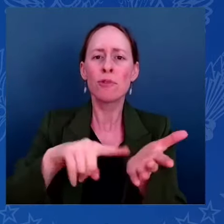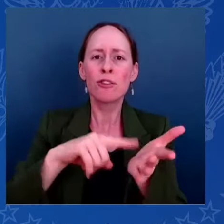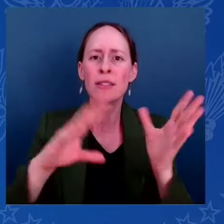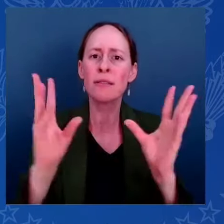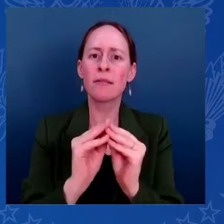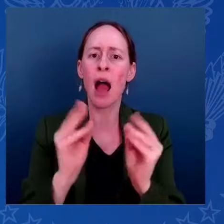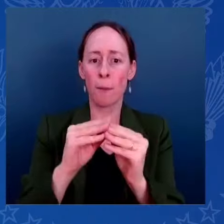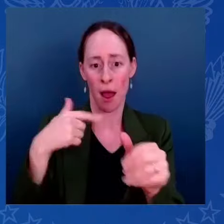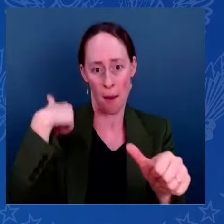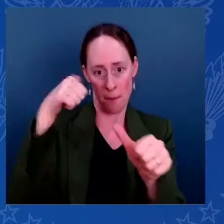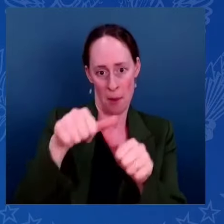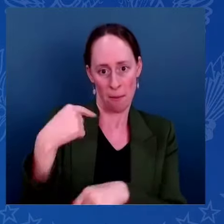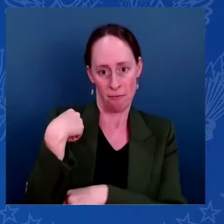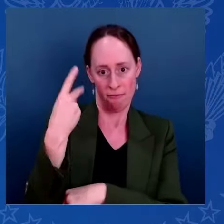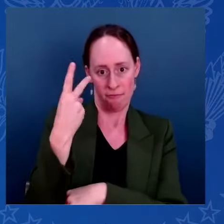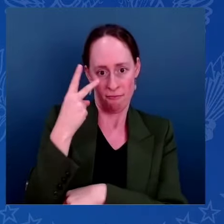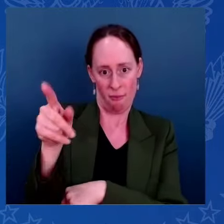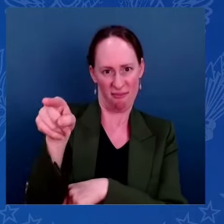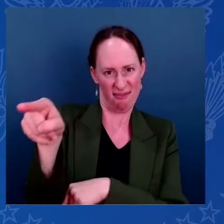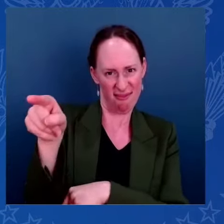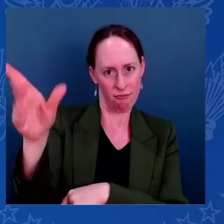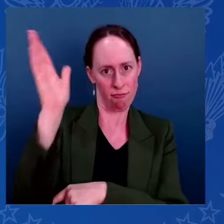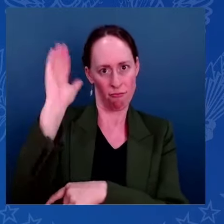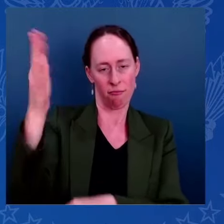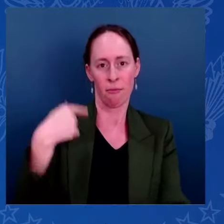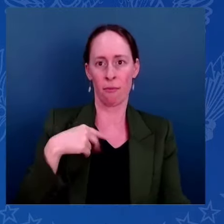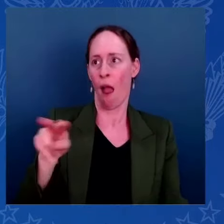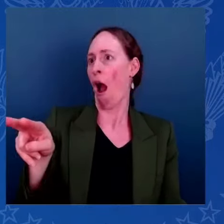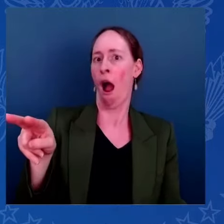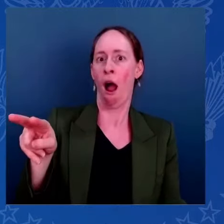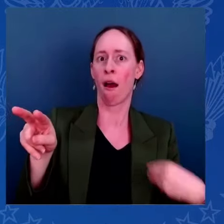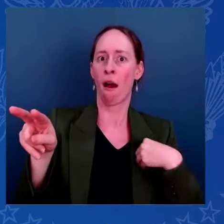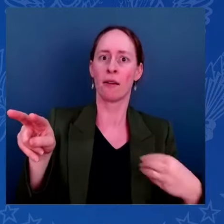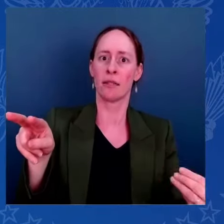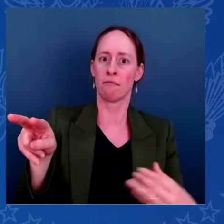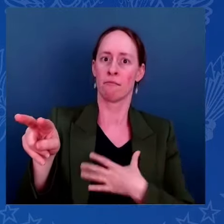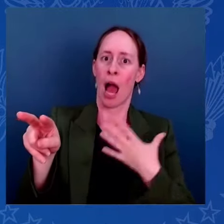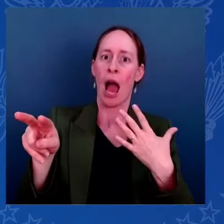So, I'm a lifelong space geek, and so I love the idea of a moonshot for cancer.